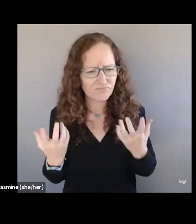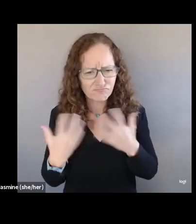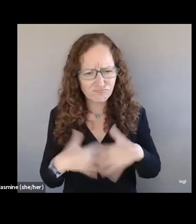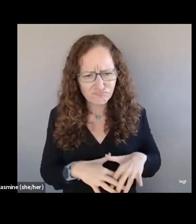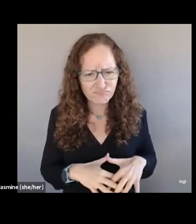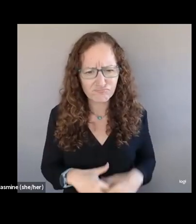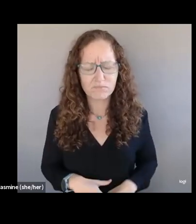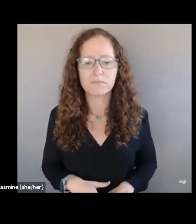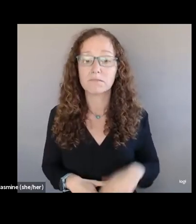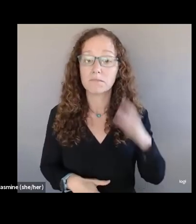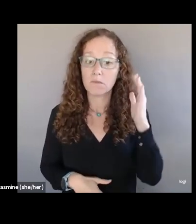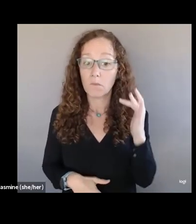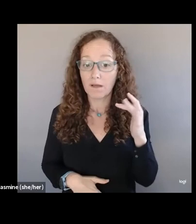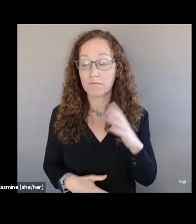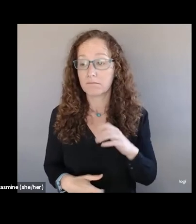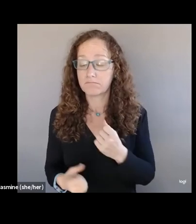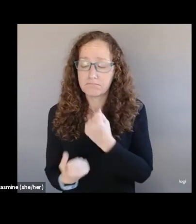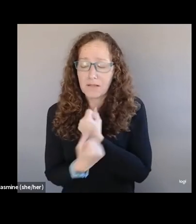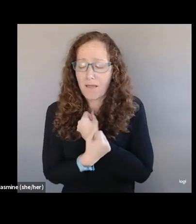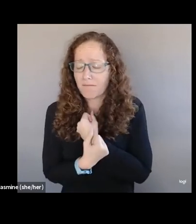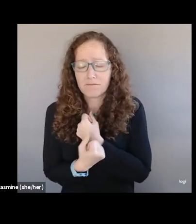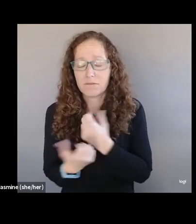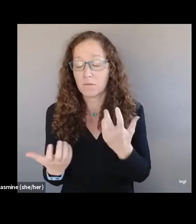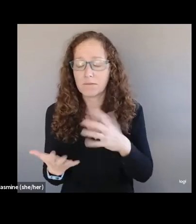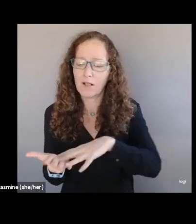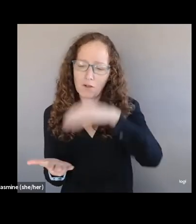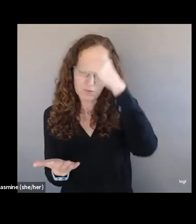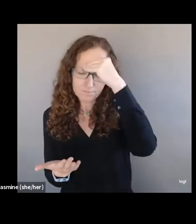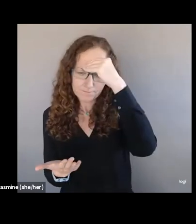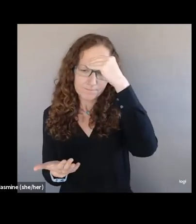learning, a love so big that I have to talk about settler